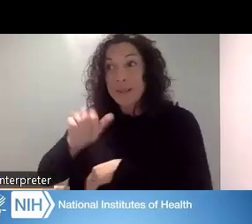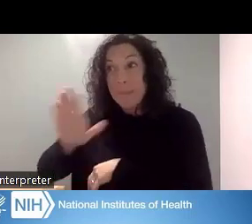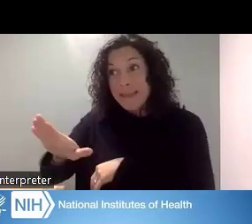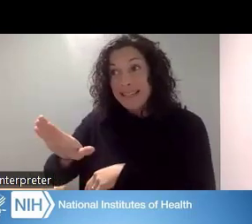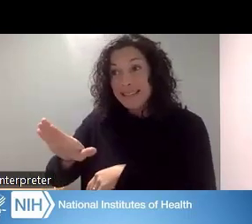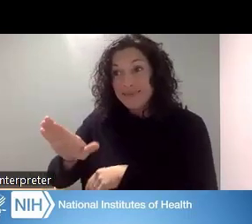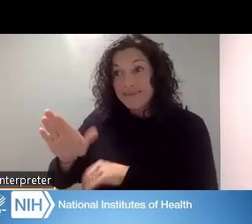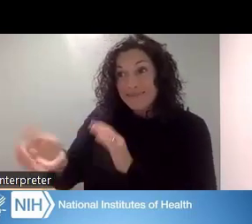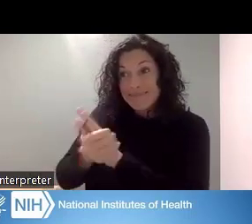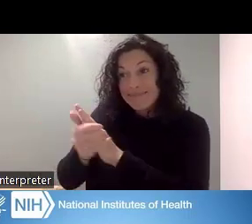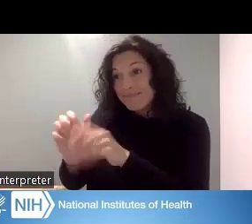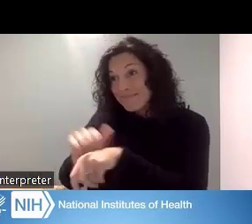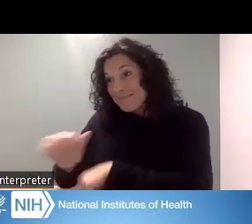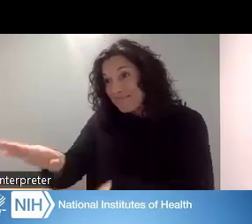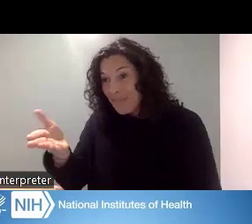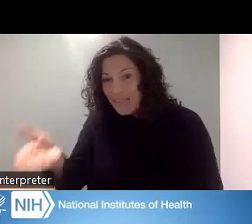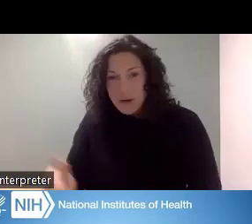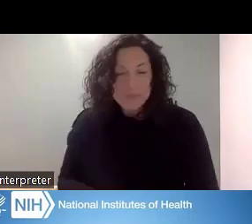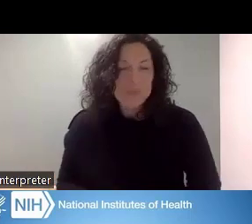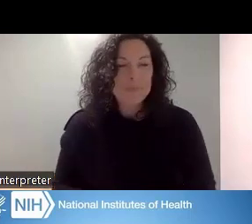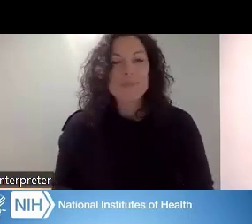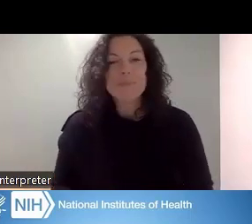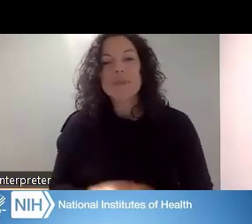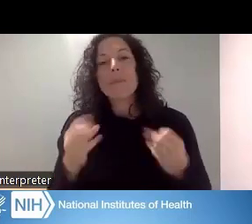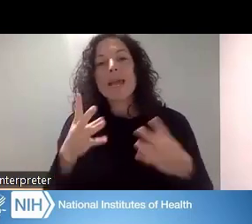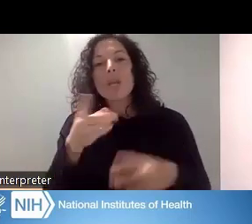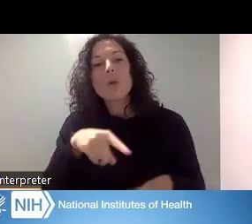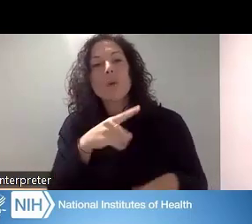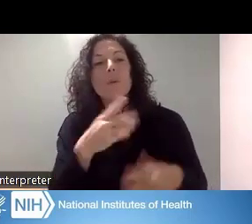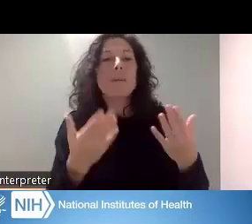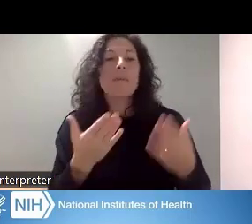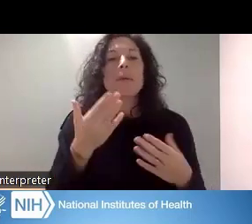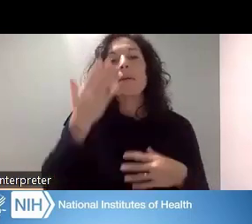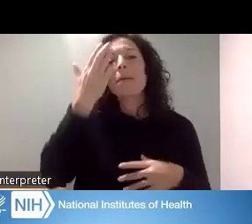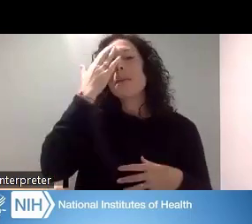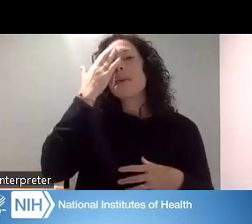And so many of you may remember when FFRs were submitted in eRA,